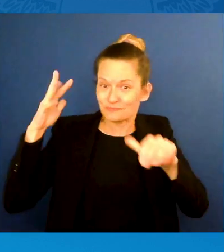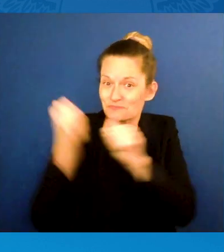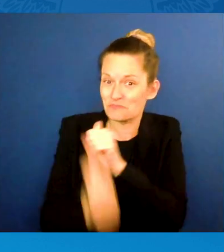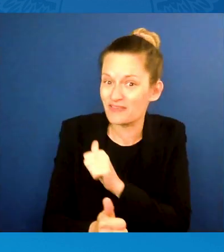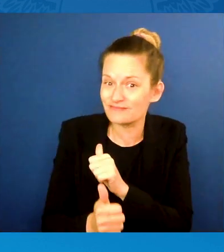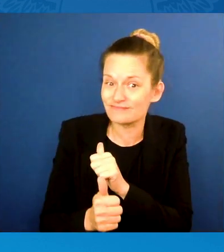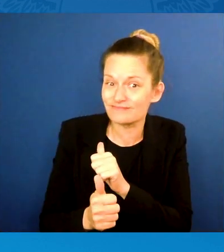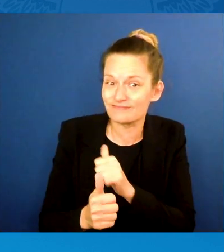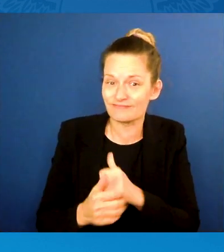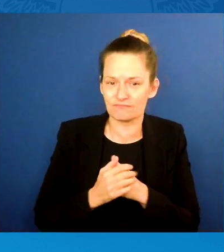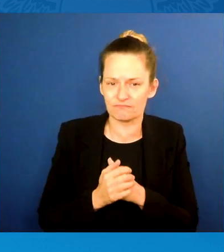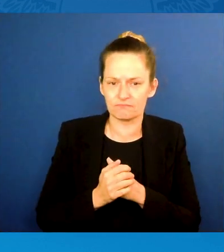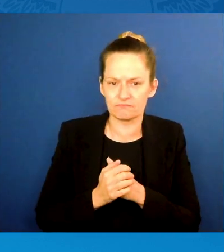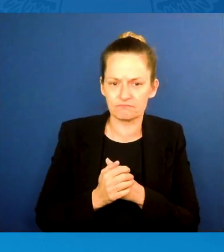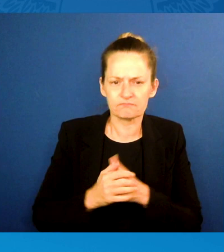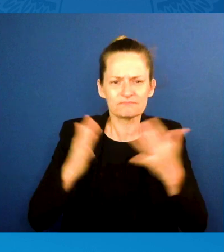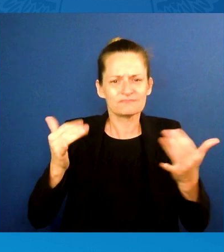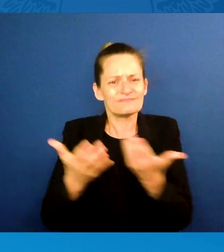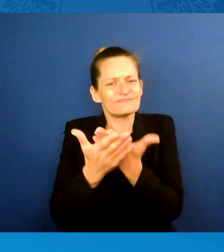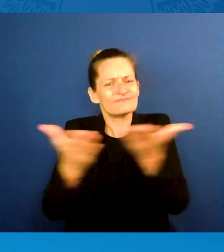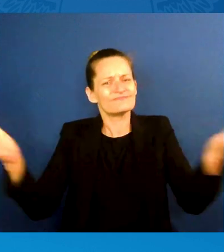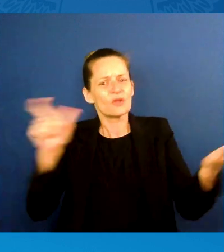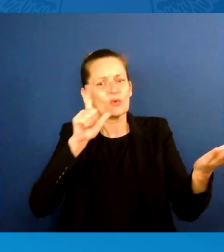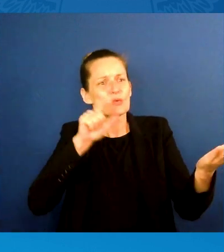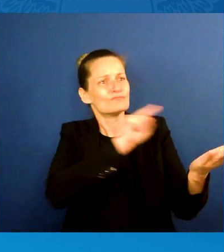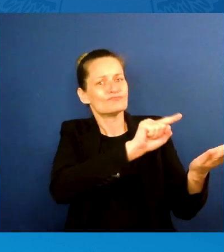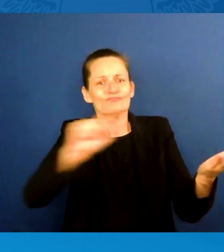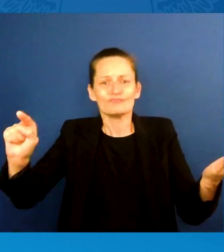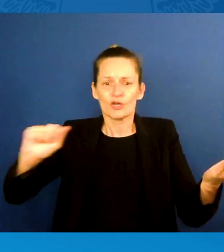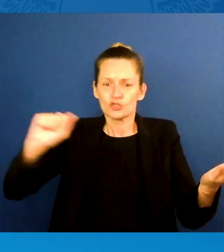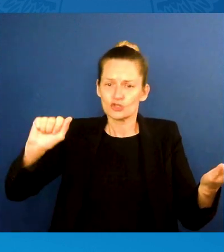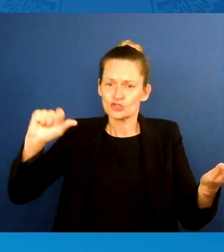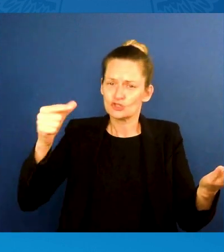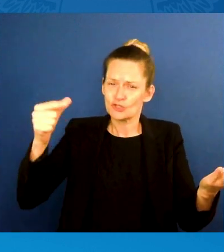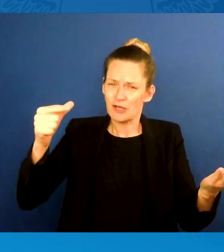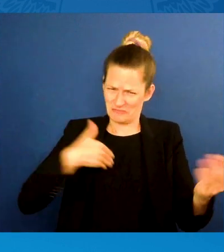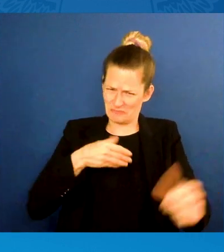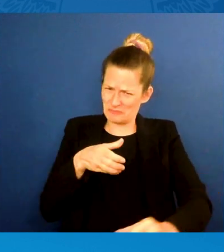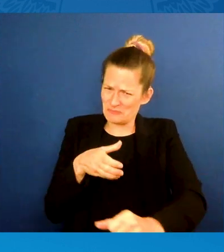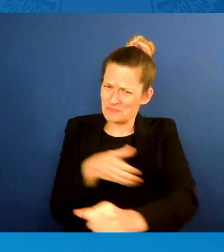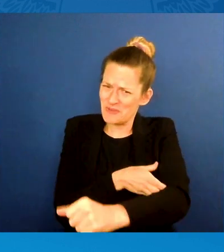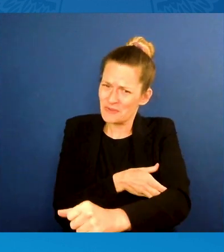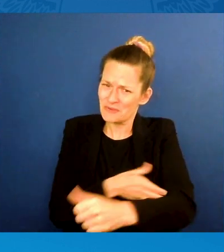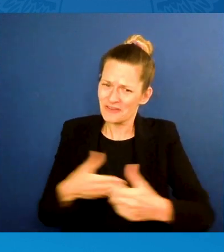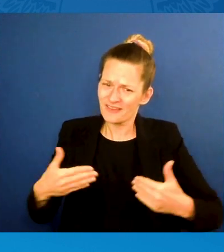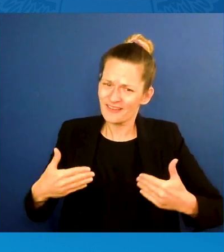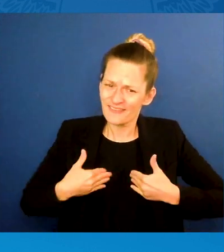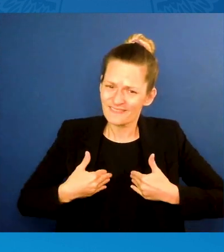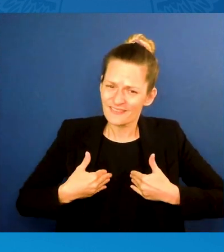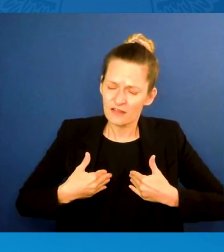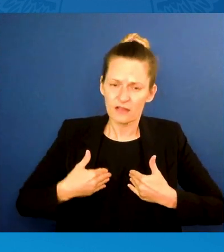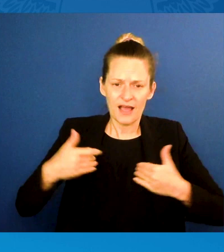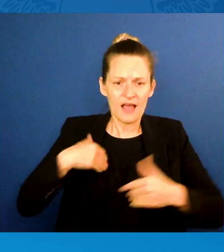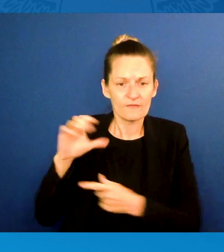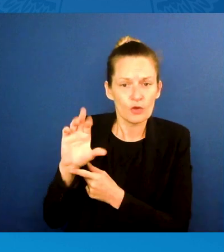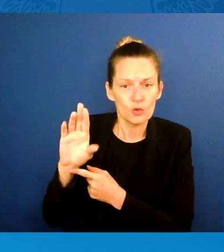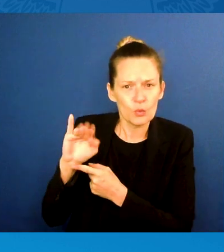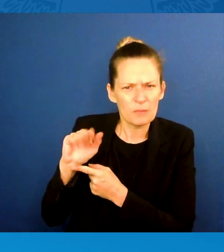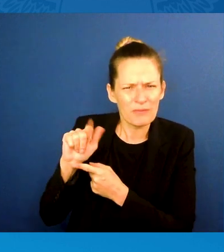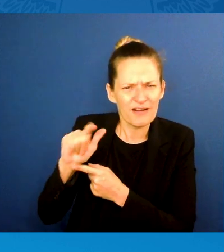that have the jurisdiction around criminal prosecution in their states and, therefore, law enforcement -- as many of them are the chief